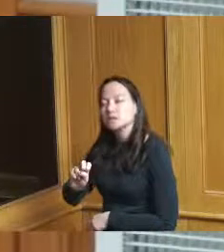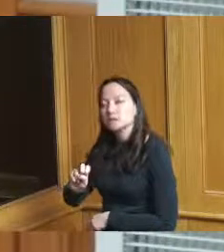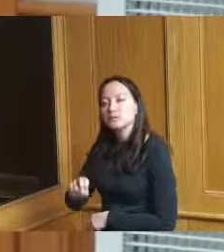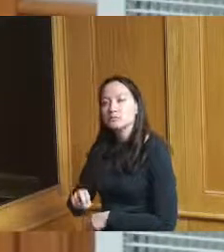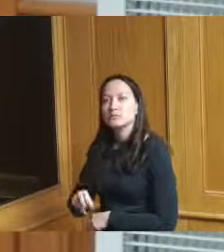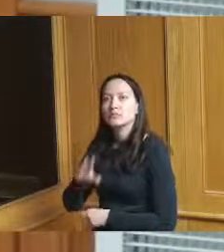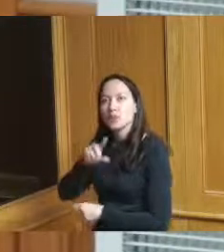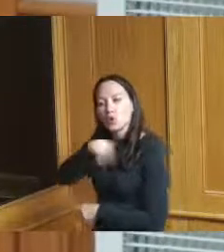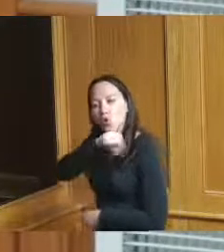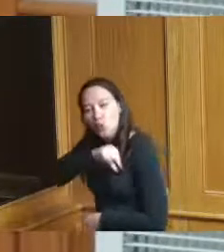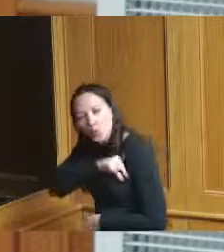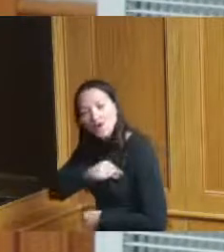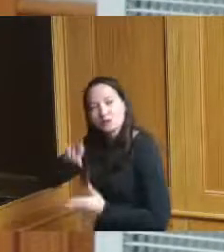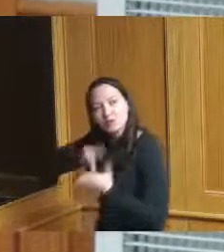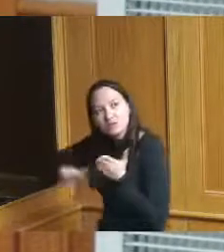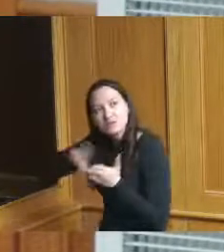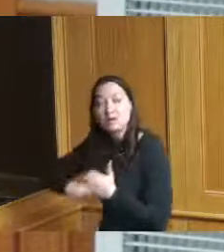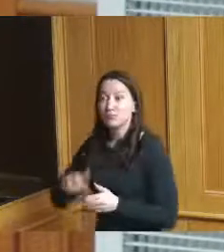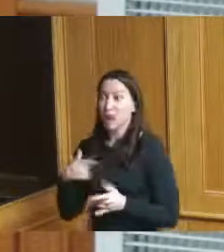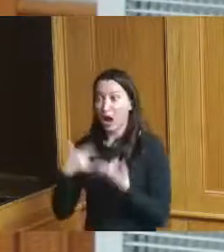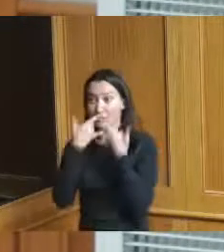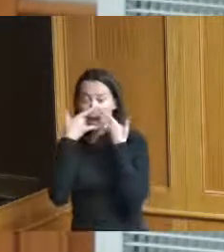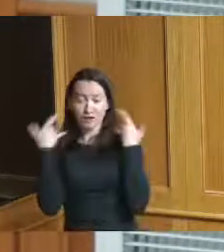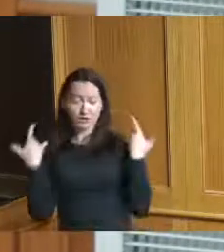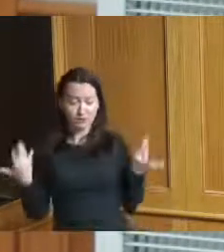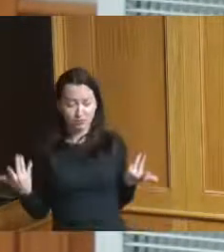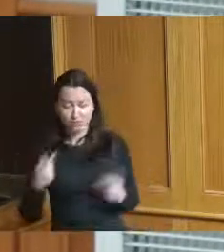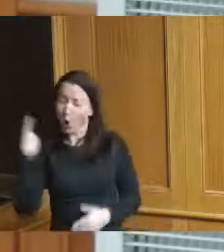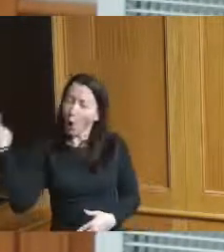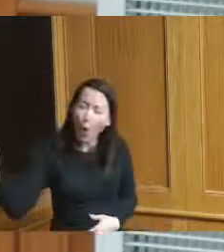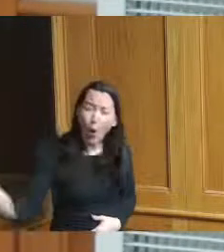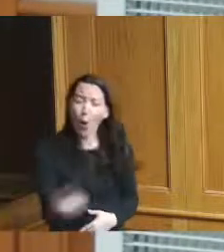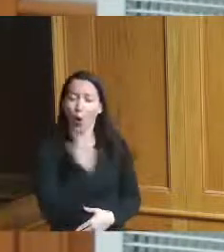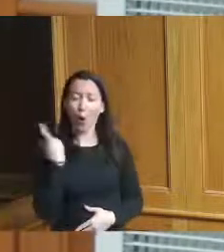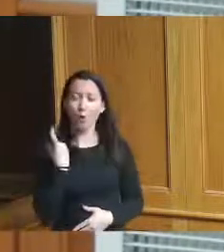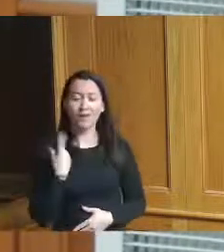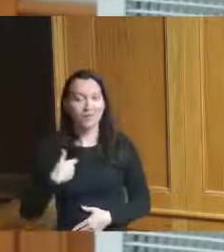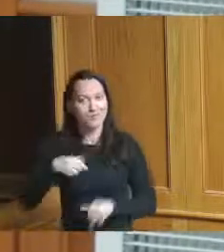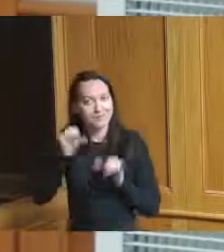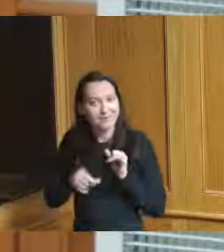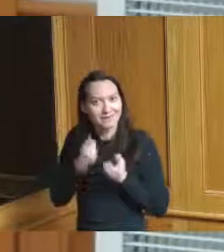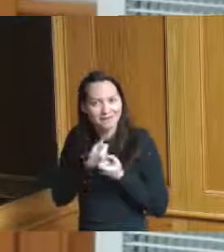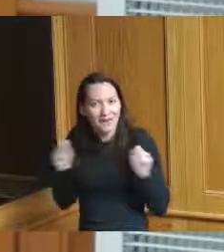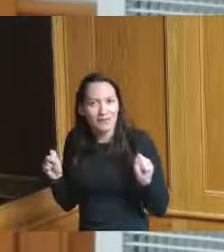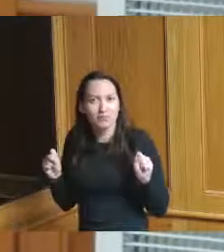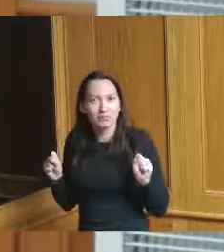research for example I wear my mask all the time I'm staying safe but I'm not getting that vaccine